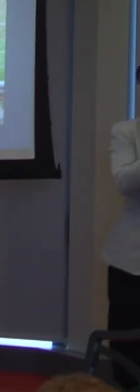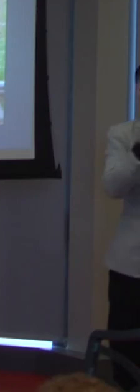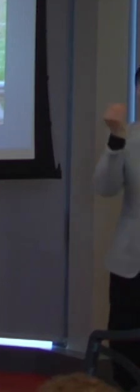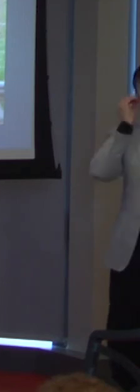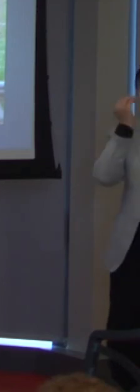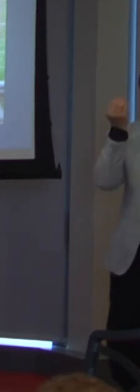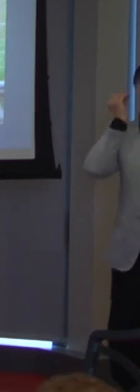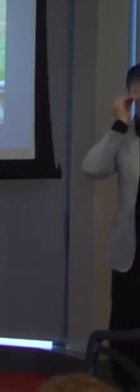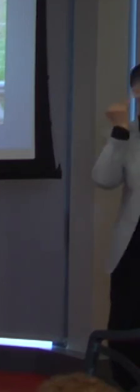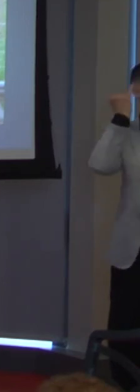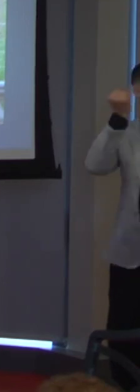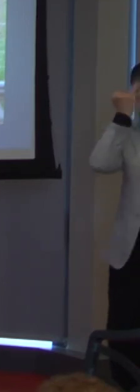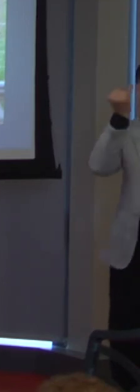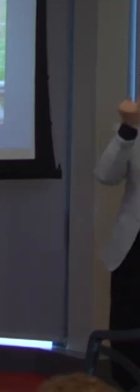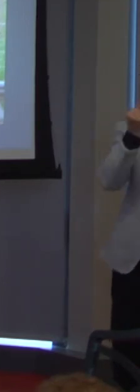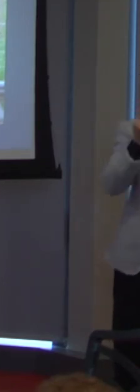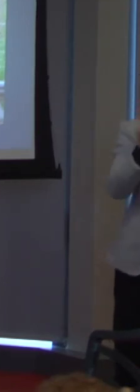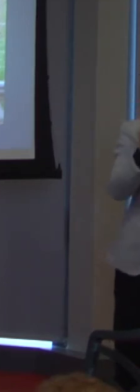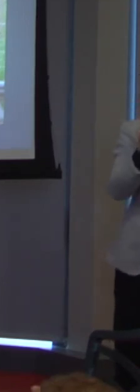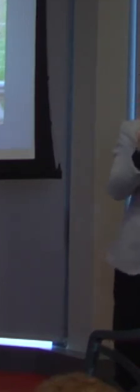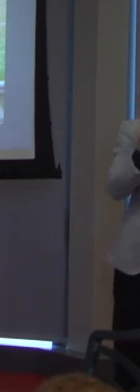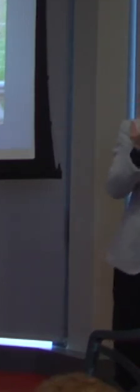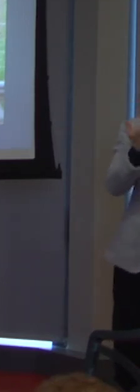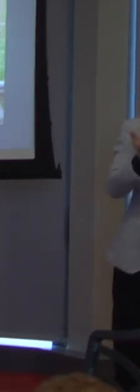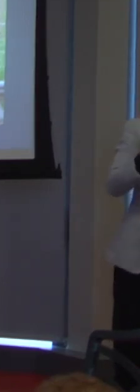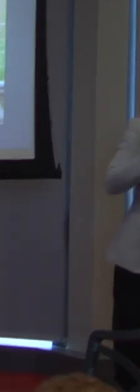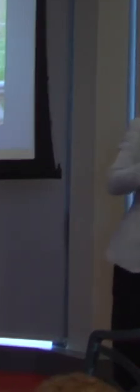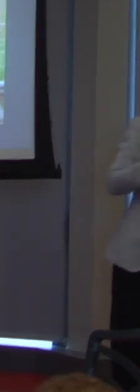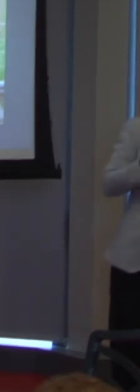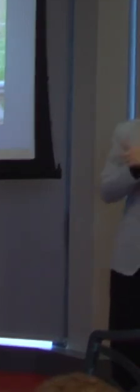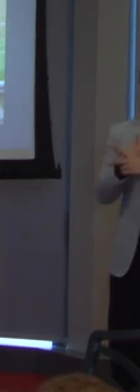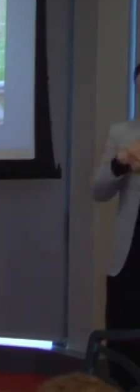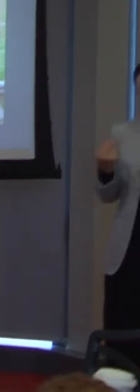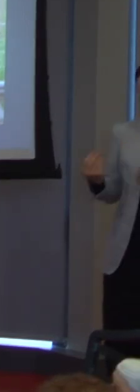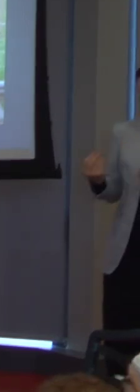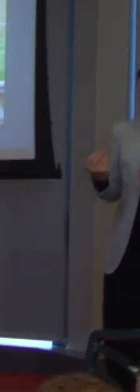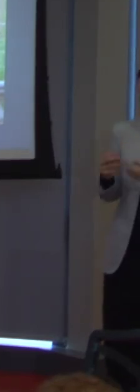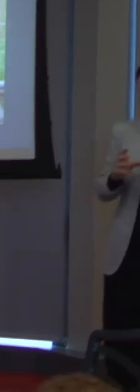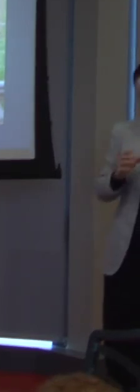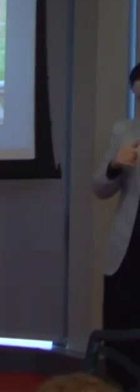really make S.O.L.A.R. POWER a great event. To my S.O.L.A.R. POWER team, some of them are pictured here,